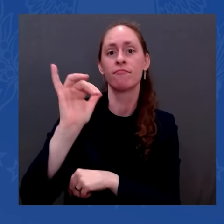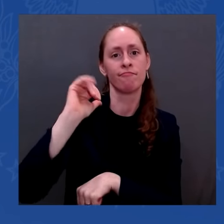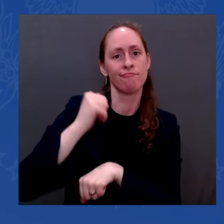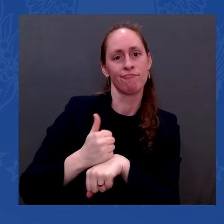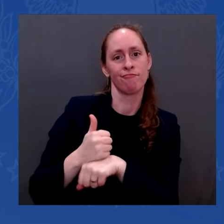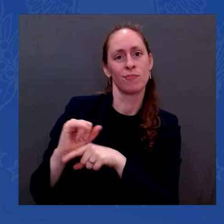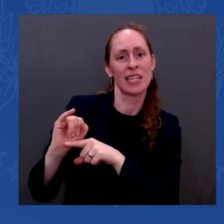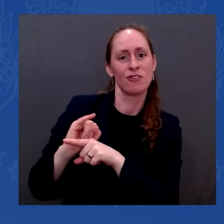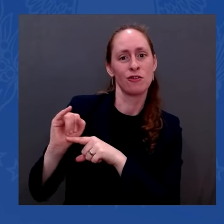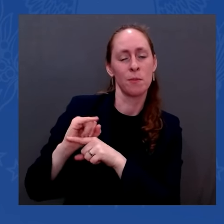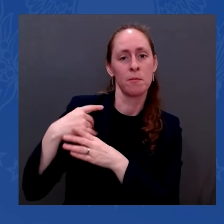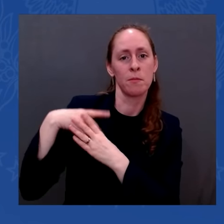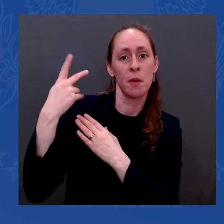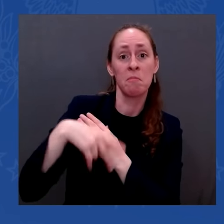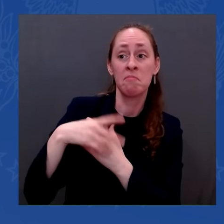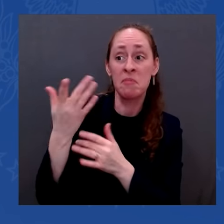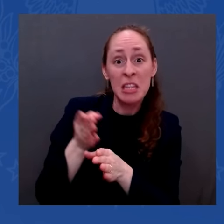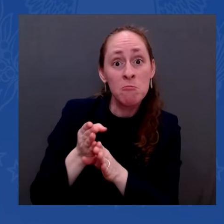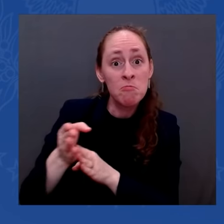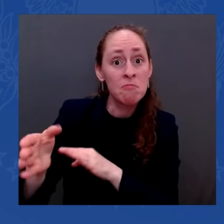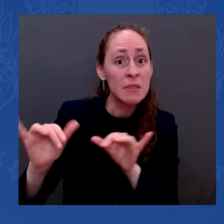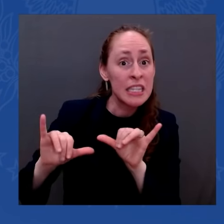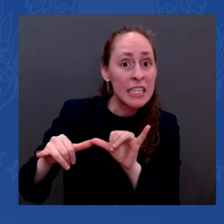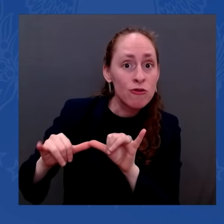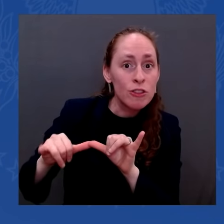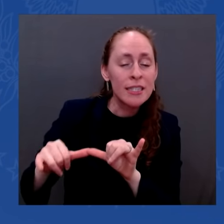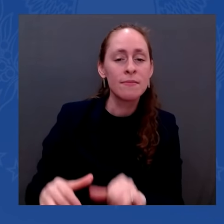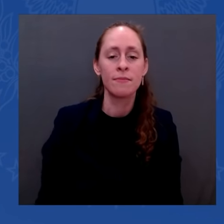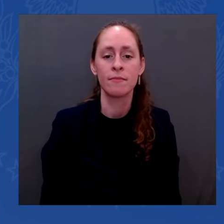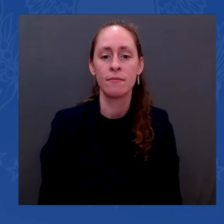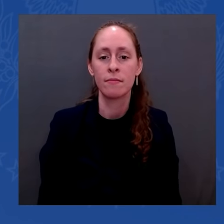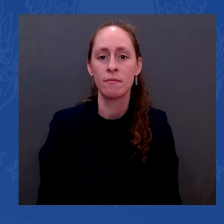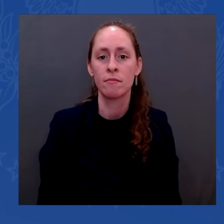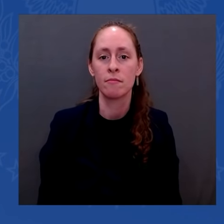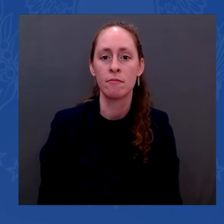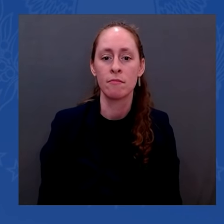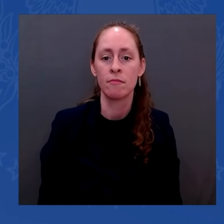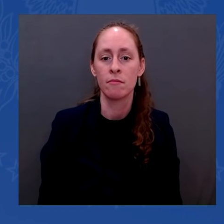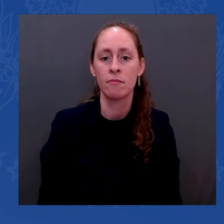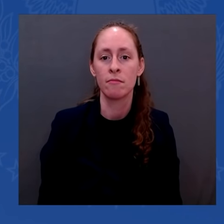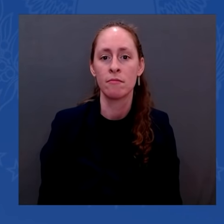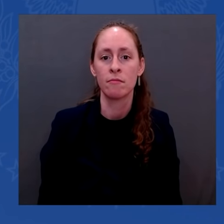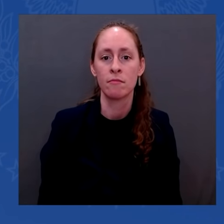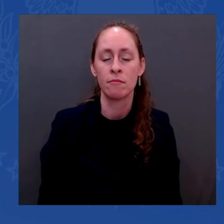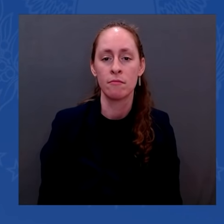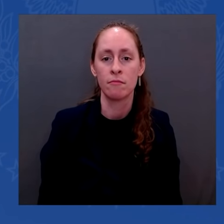And on-site, hands-on training opportunities for folks in the local community as well.